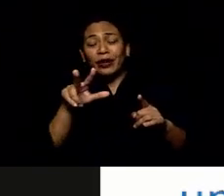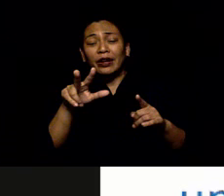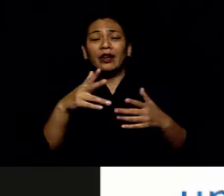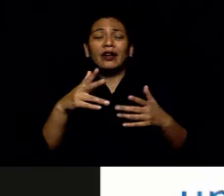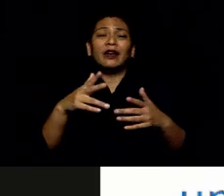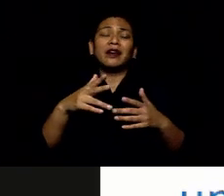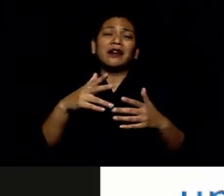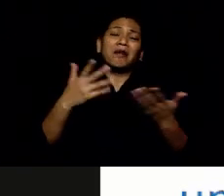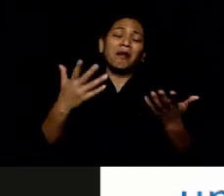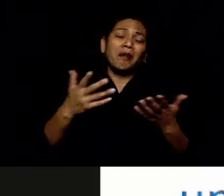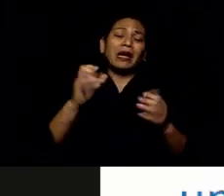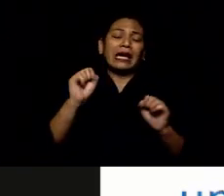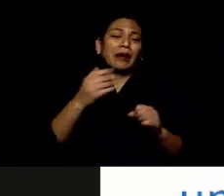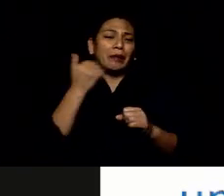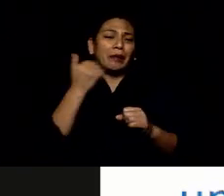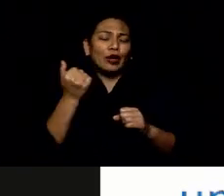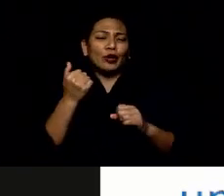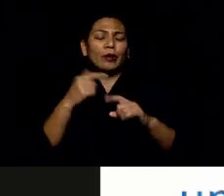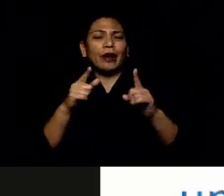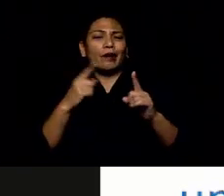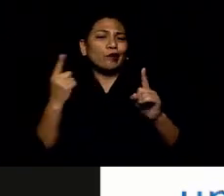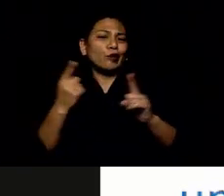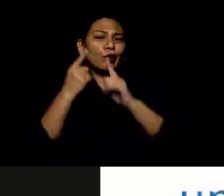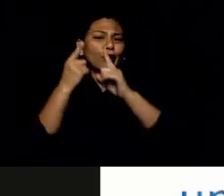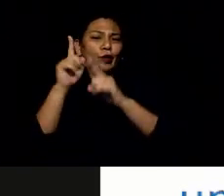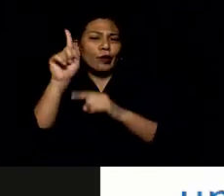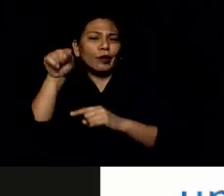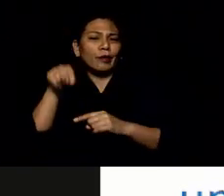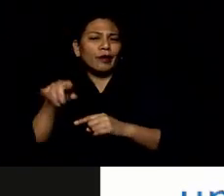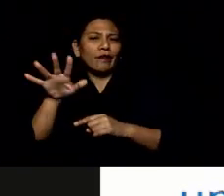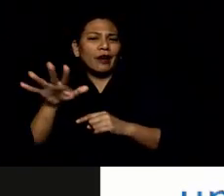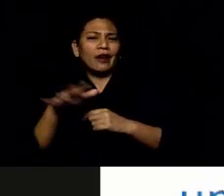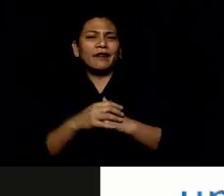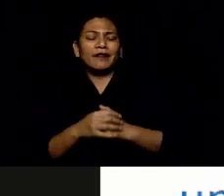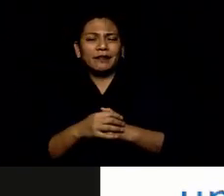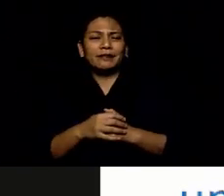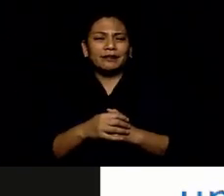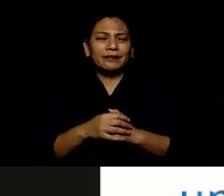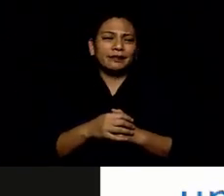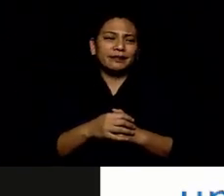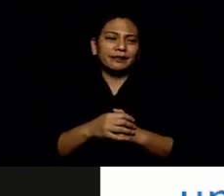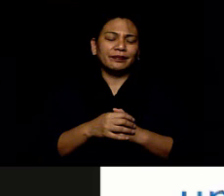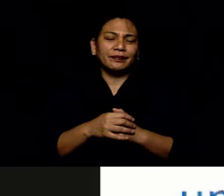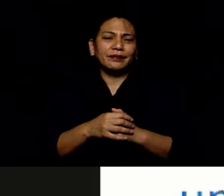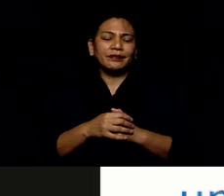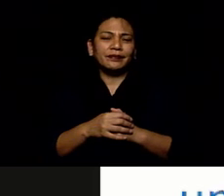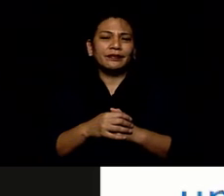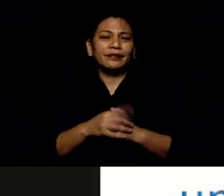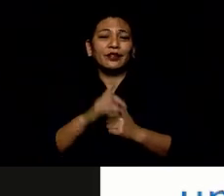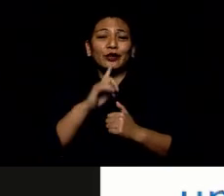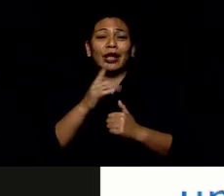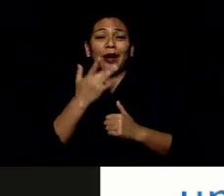that would be better. But we're unlikely to come in, I need lower than 1.5, we'd be very lucky to be 1.5.